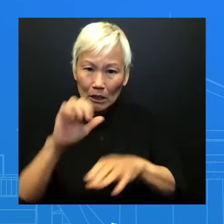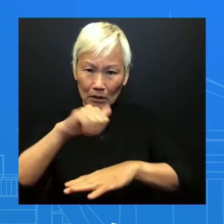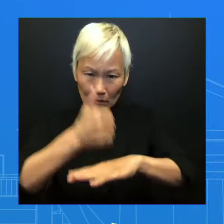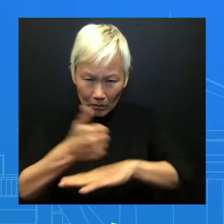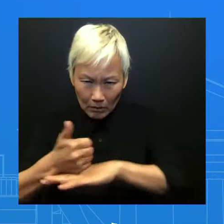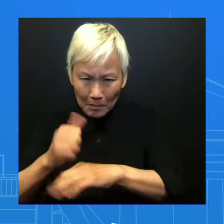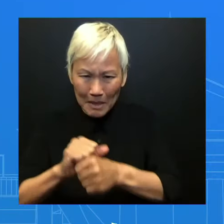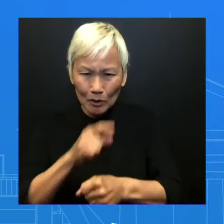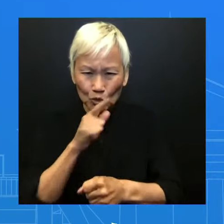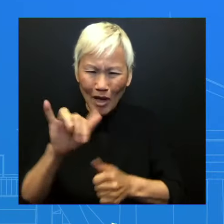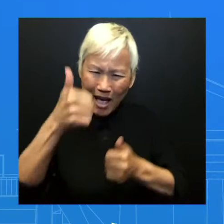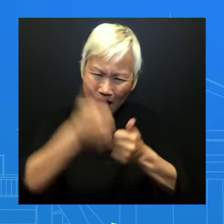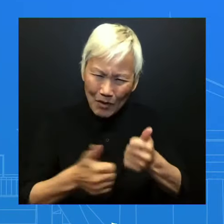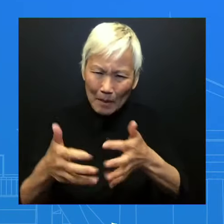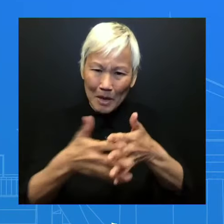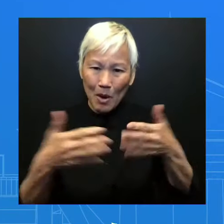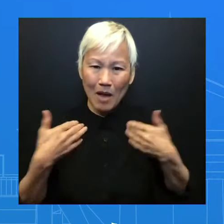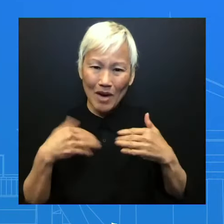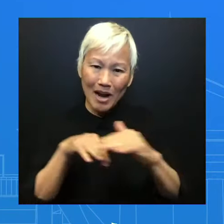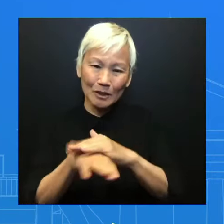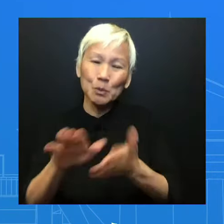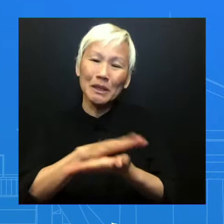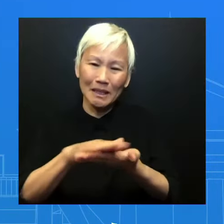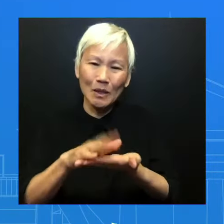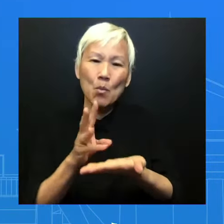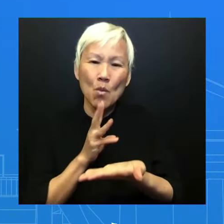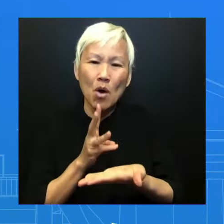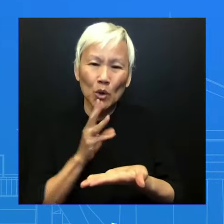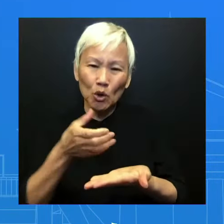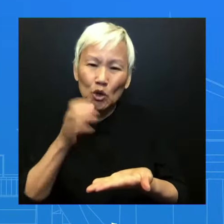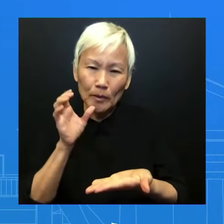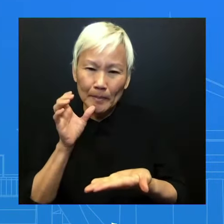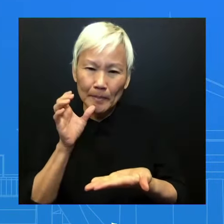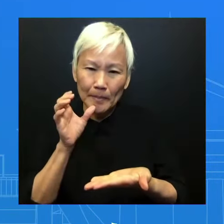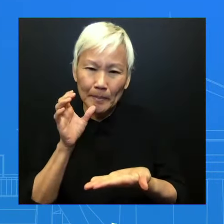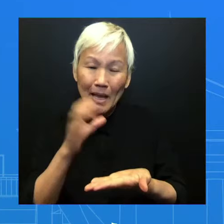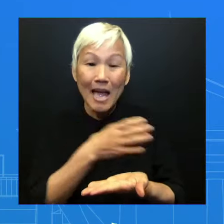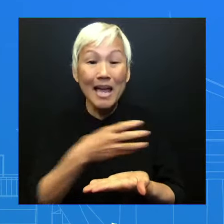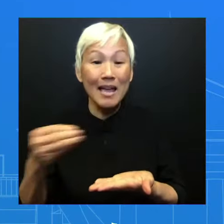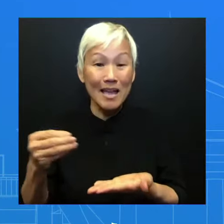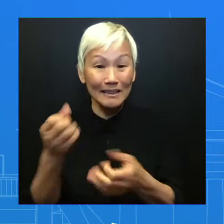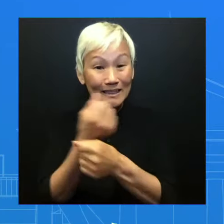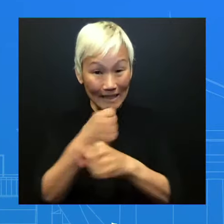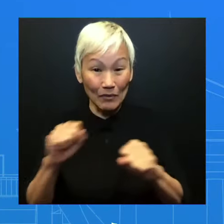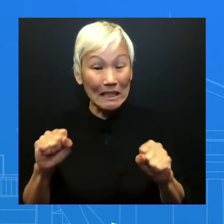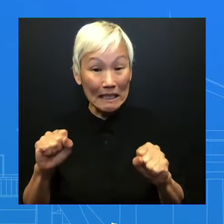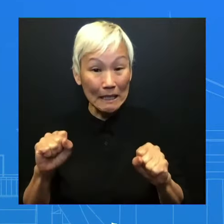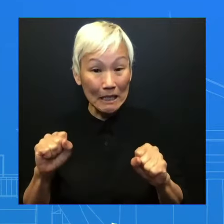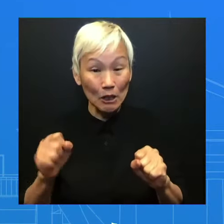and so -- clean water -- not just clean but also, certainly, safe to drink. So, that is going to be our priority. Go ahead.